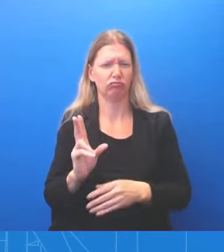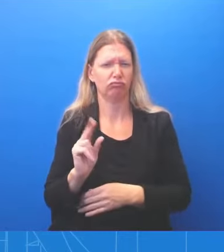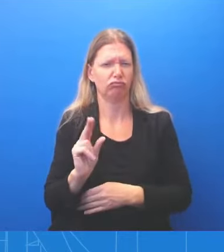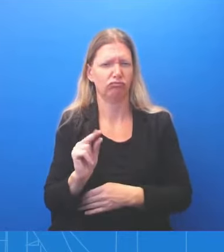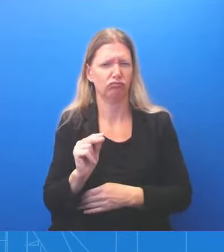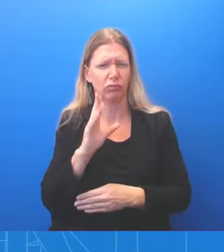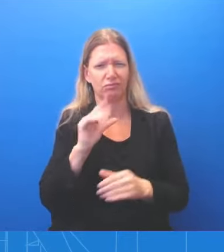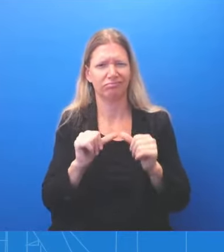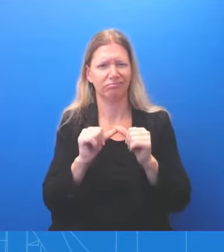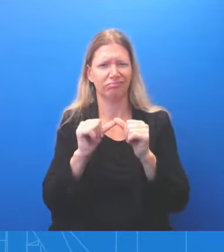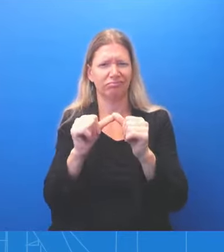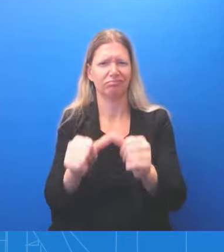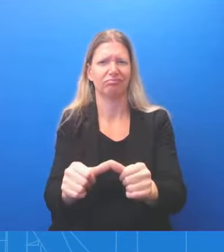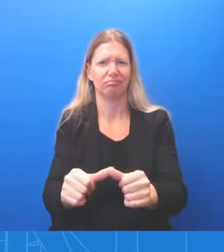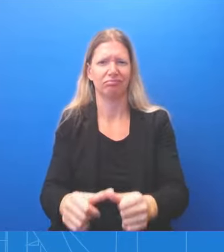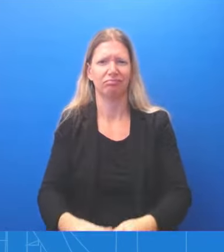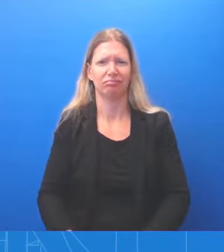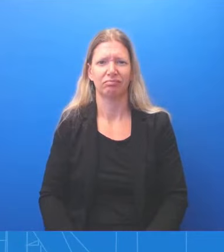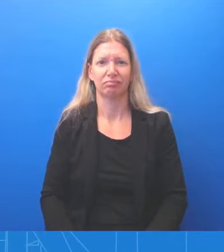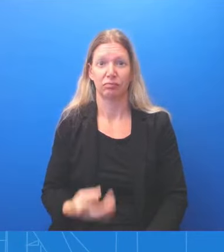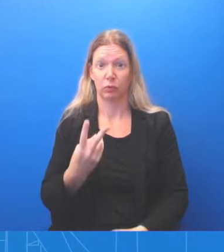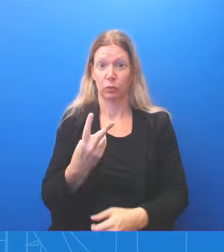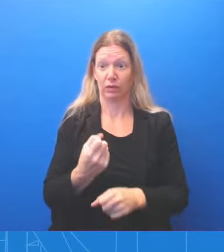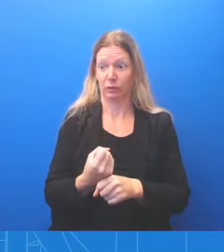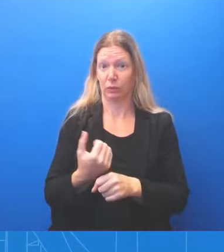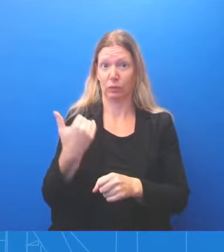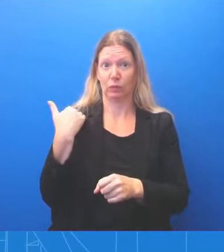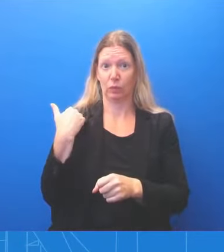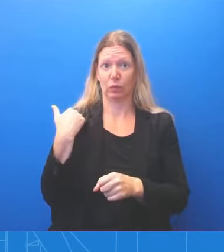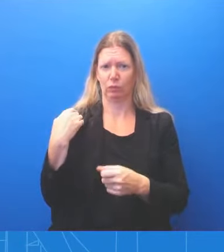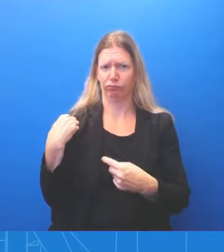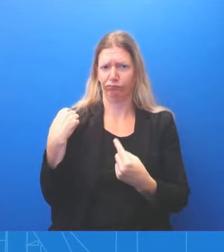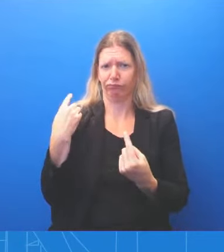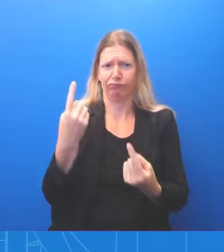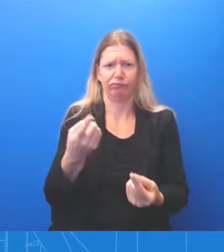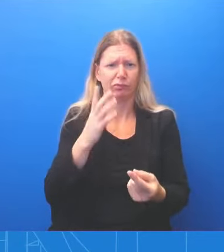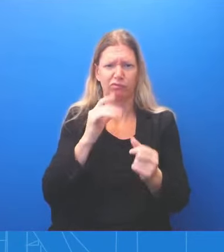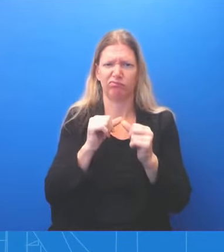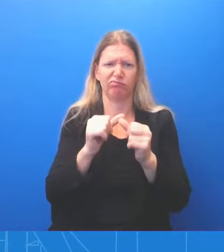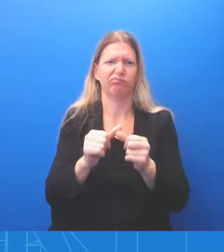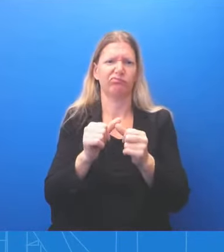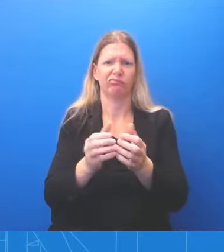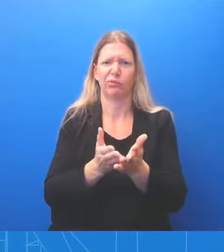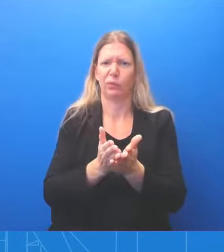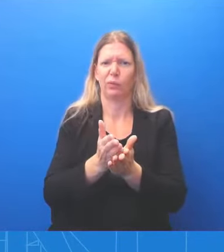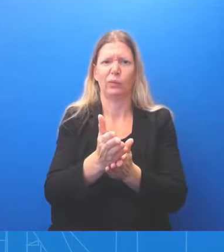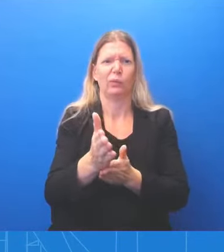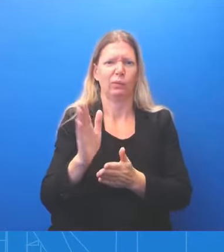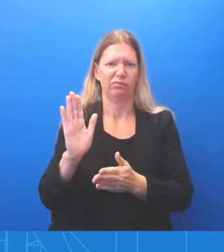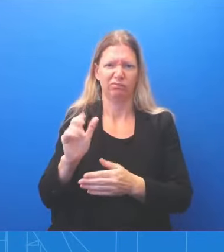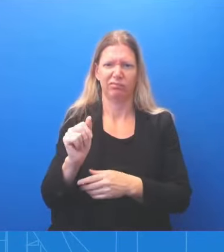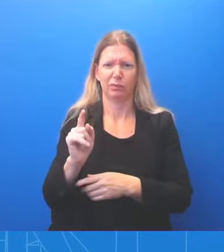That certainly will continue throughout his administration. The Press: Do you have a message for the girls themselves, I guess? Ms. Jean-Pierre: Well, look, we have --